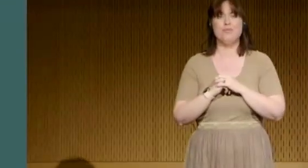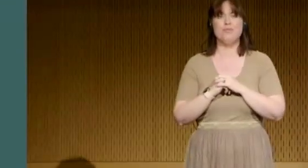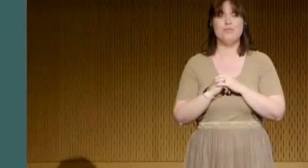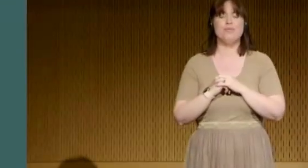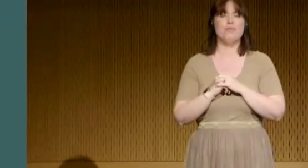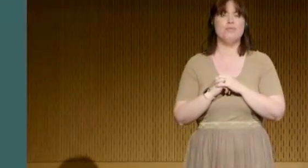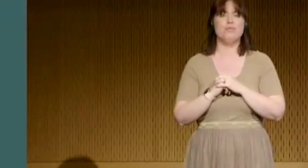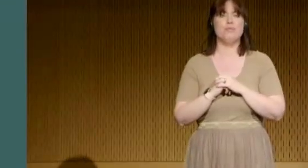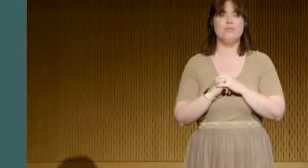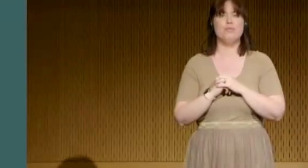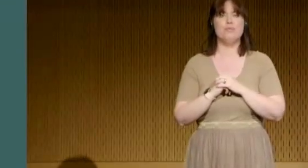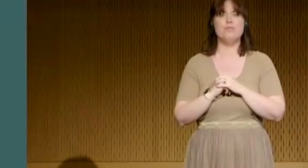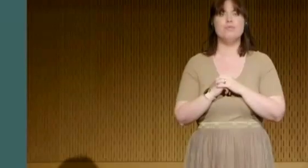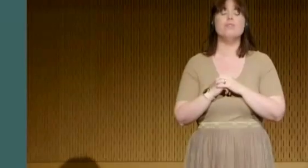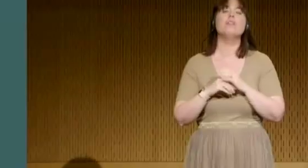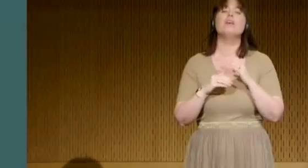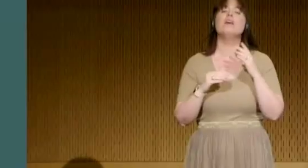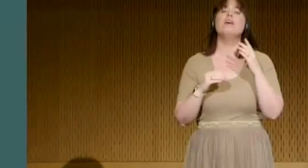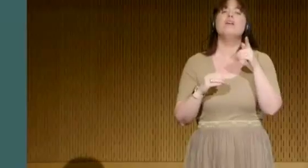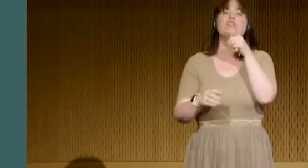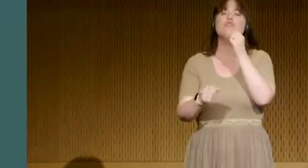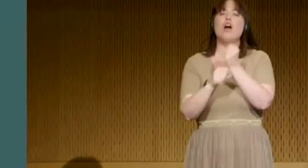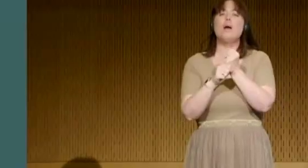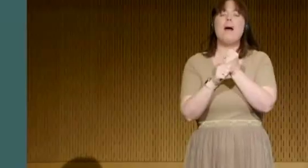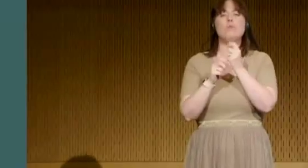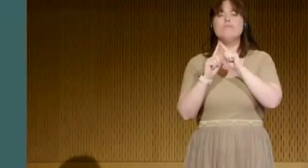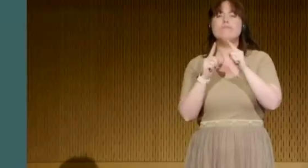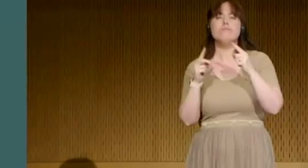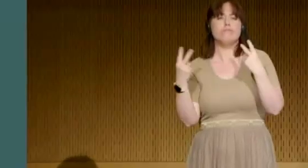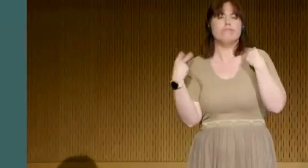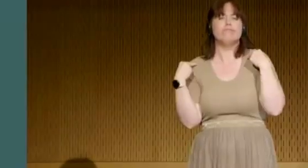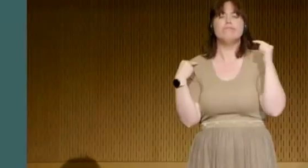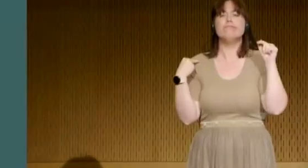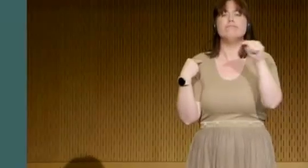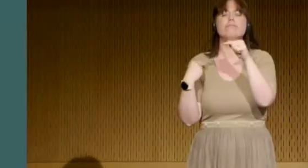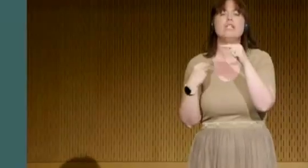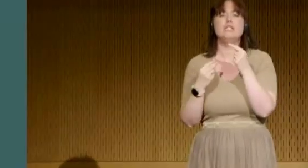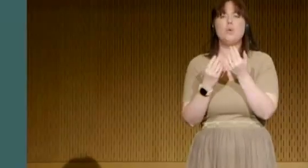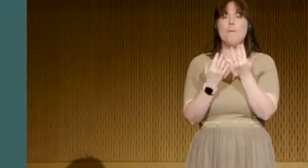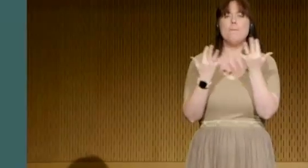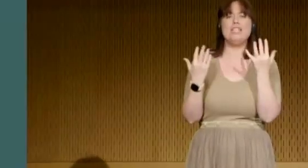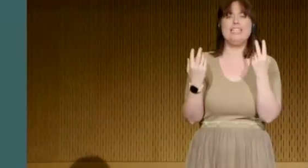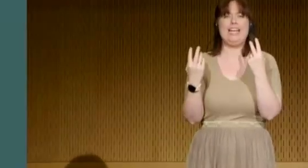The other idea is the multilingual brainstorming. So I did a bit of research. I kind of thought